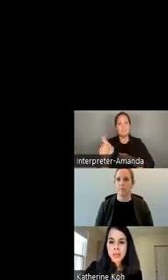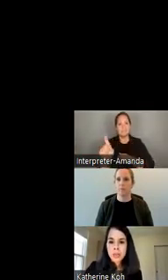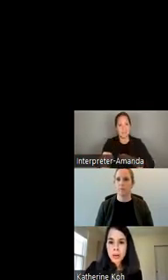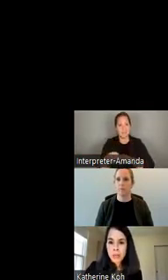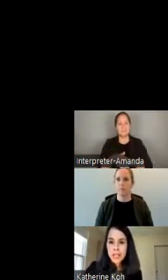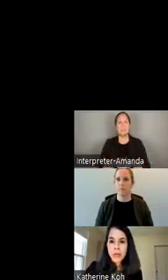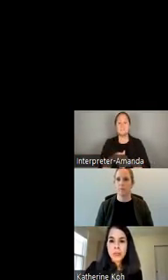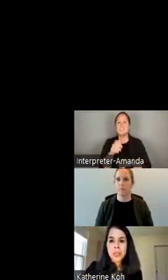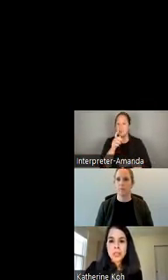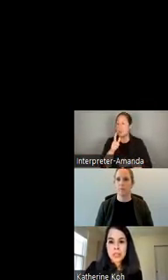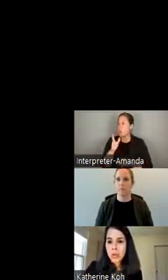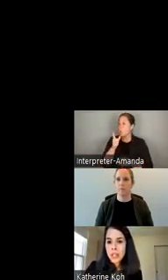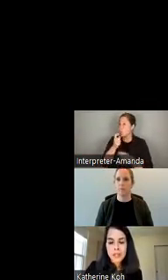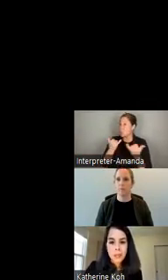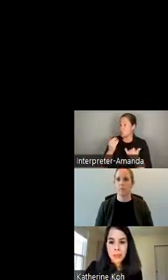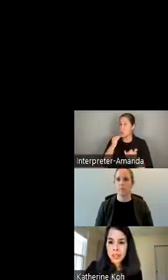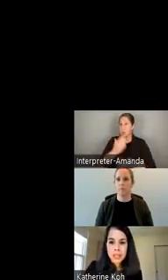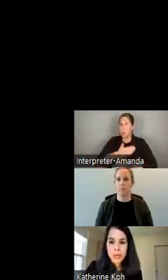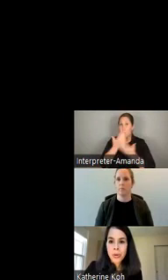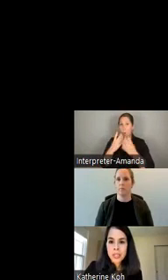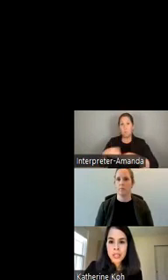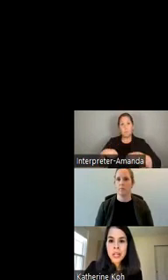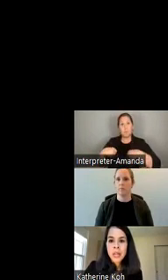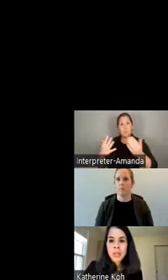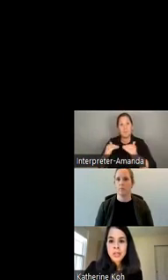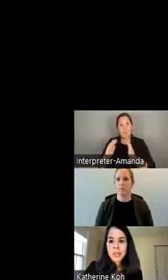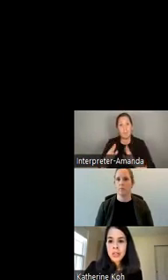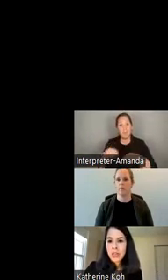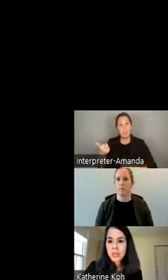those who are already homeless which is so much of the public discourse and the research and clinical